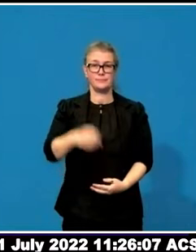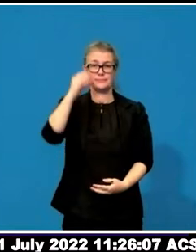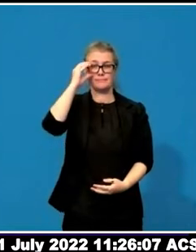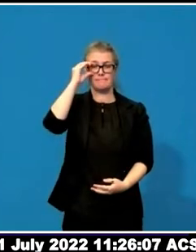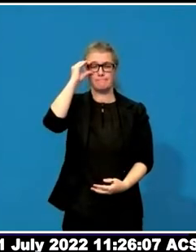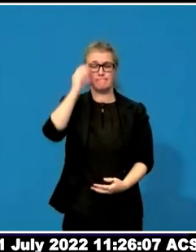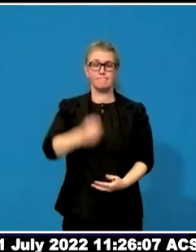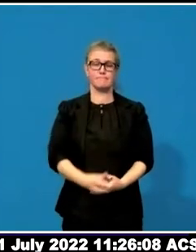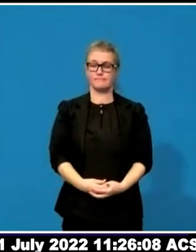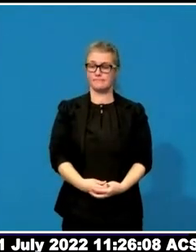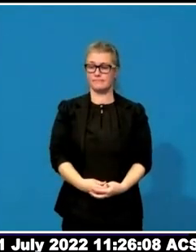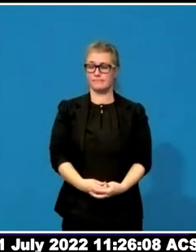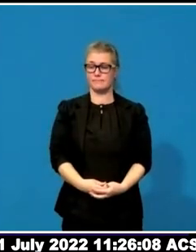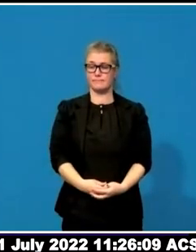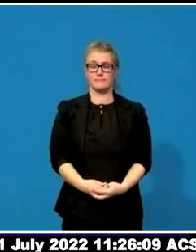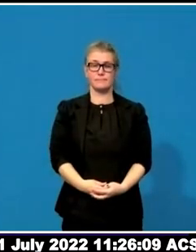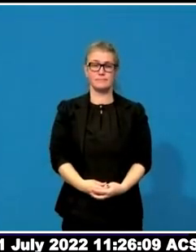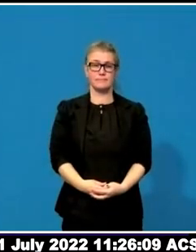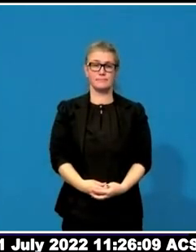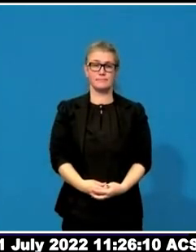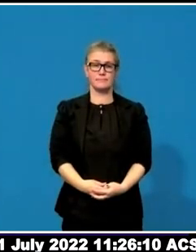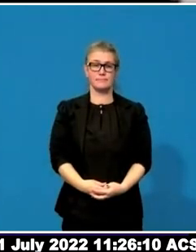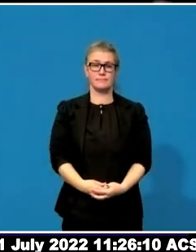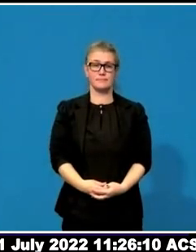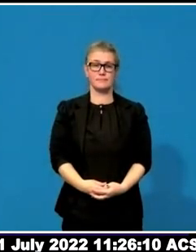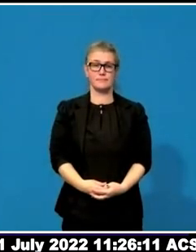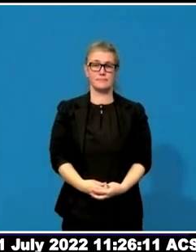Can I draw this opening together by way of a summary, Commissioners.